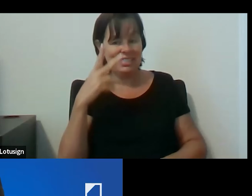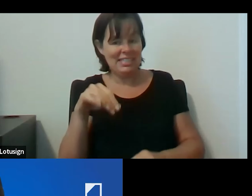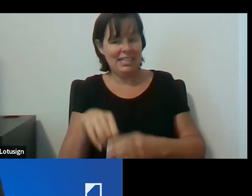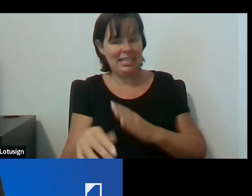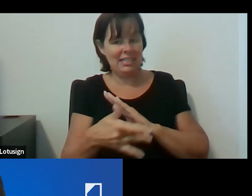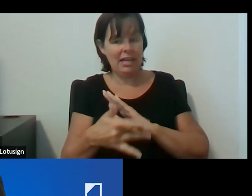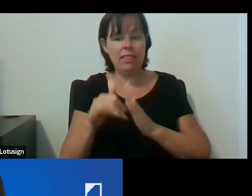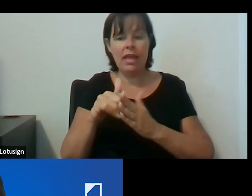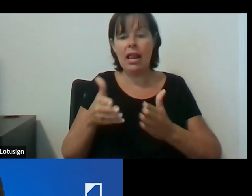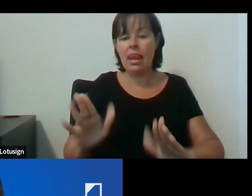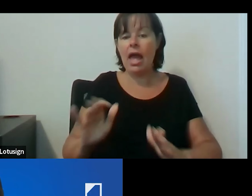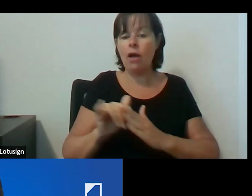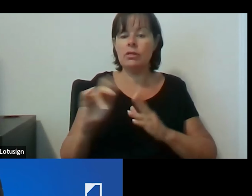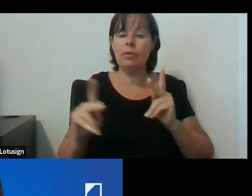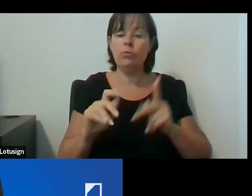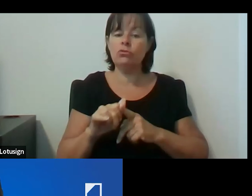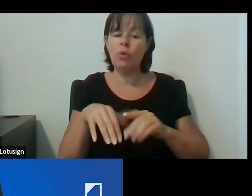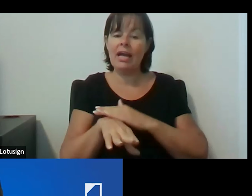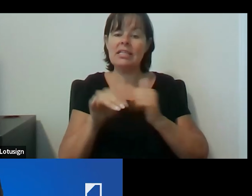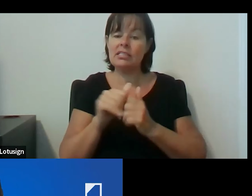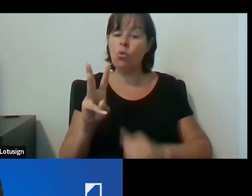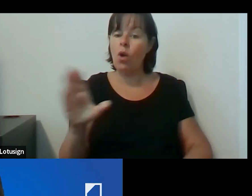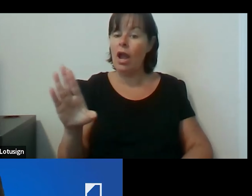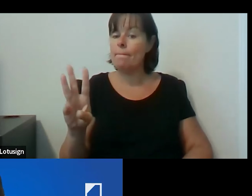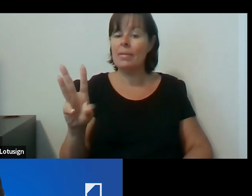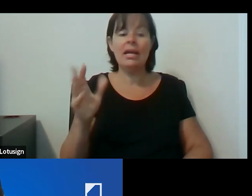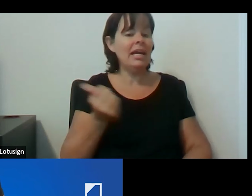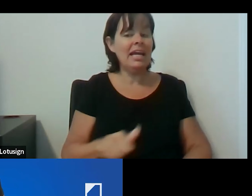the web from anywhere because we have to understand not everyone has a cell phone